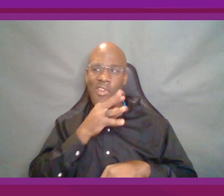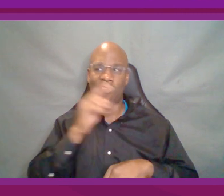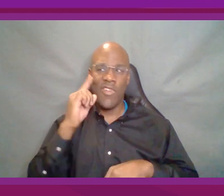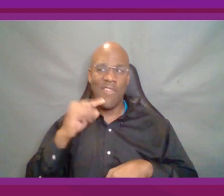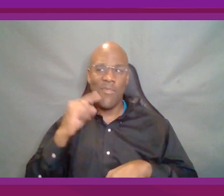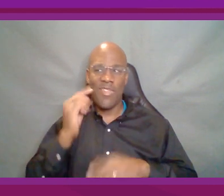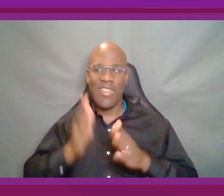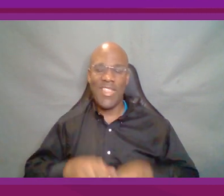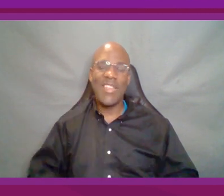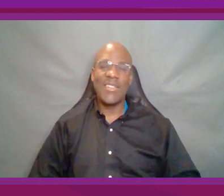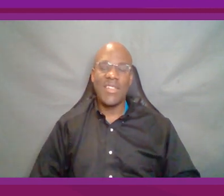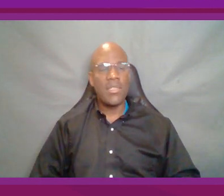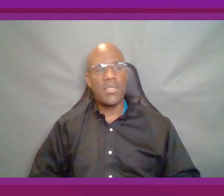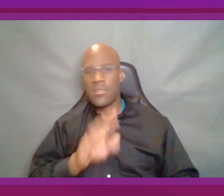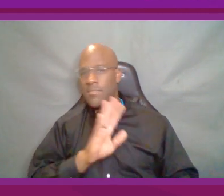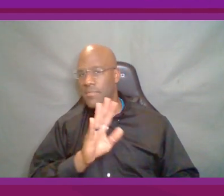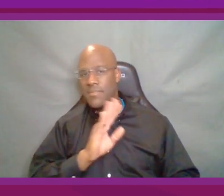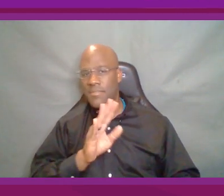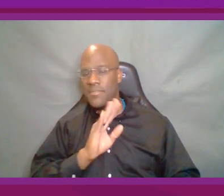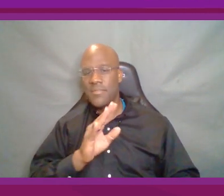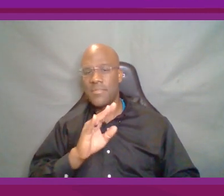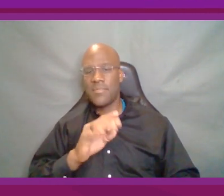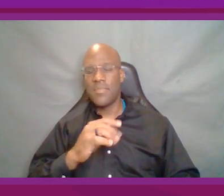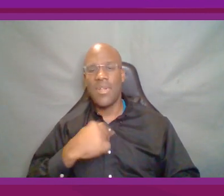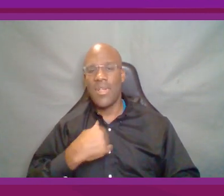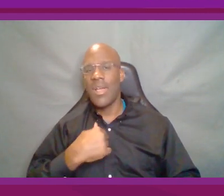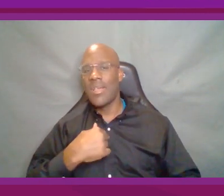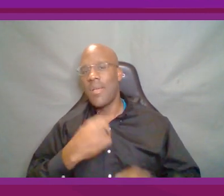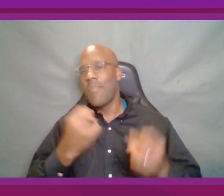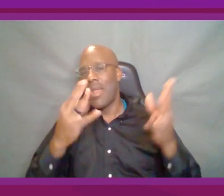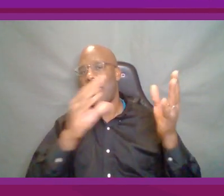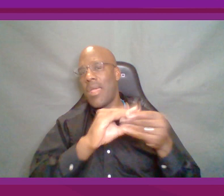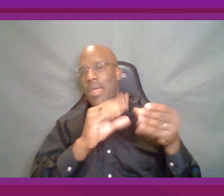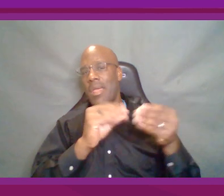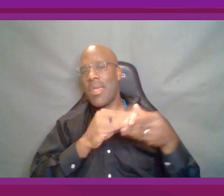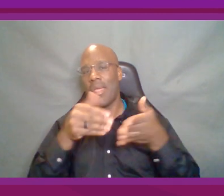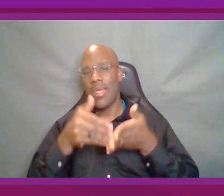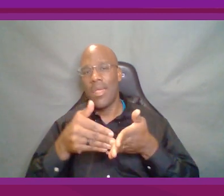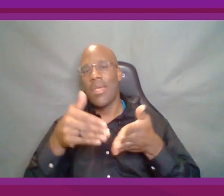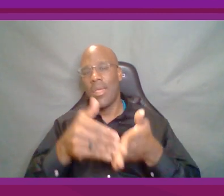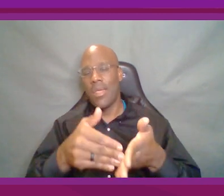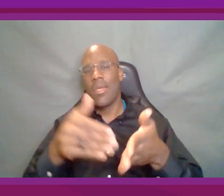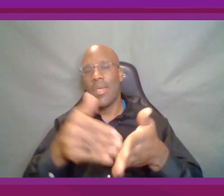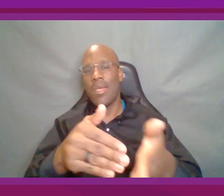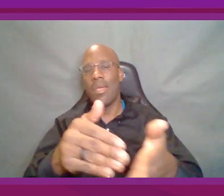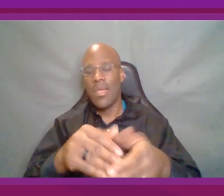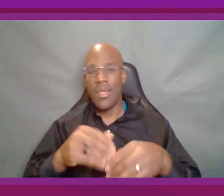like a you know stereotype that I had to deal with pretty frequently. The other component of